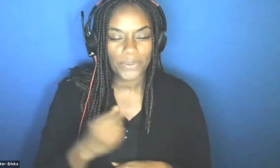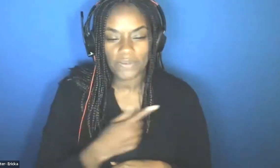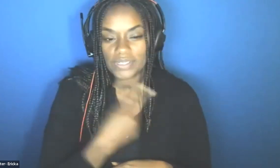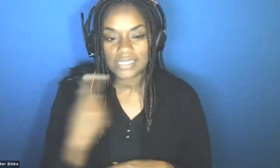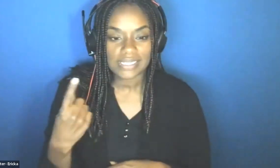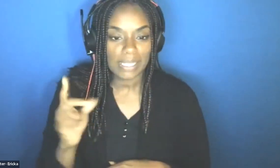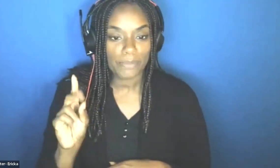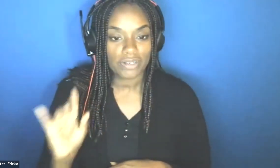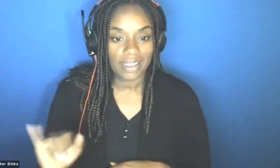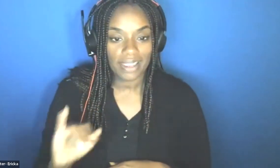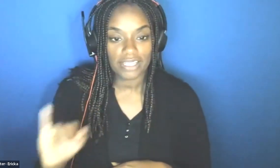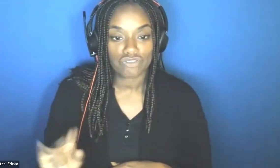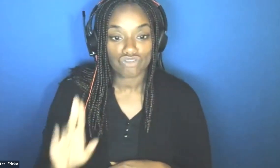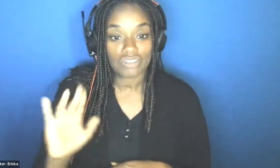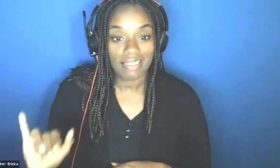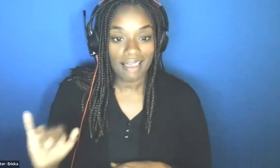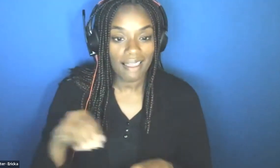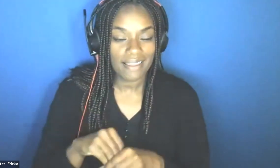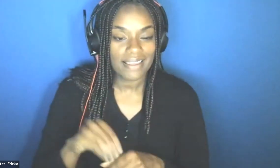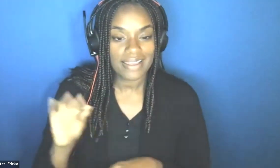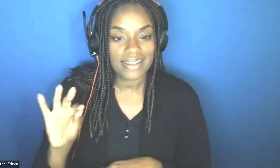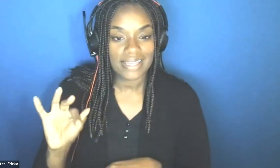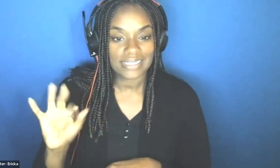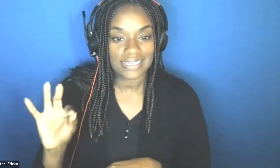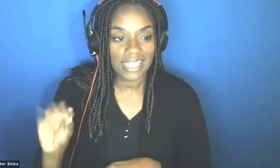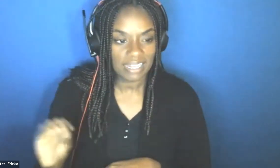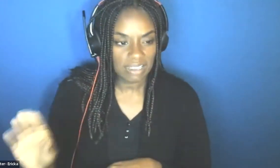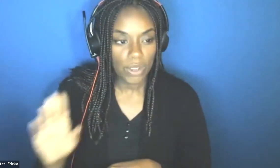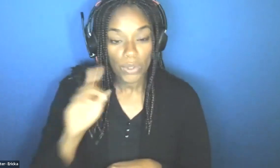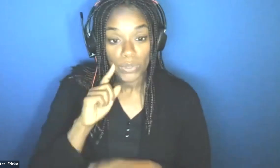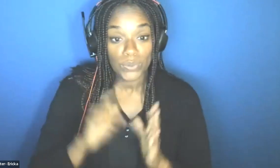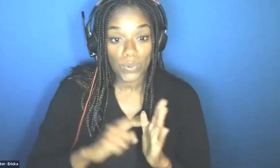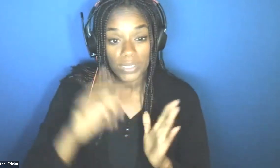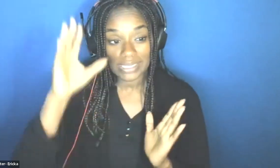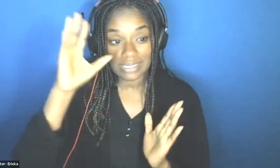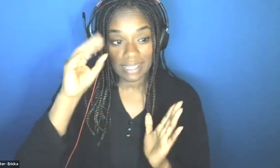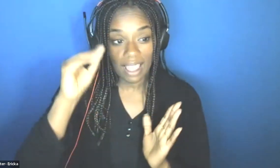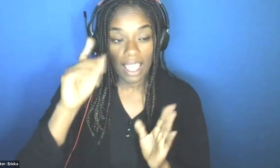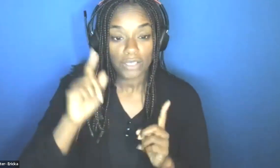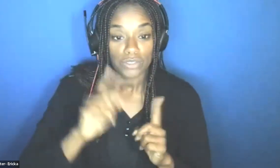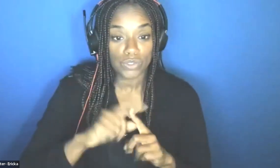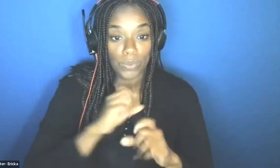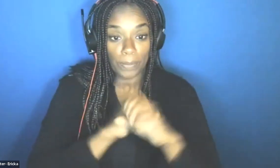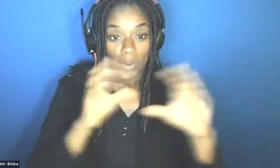So in this picture, here is a picture of the signing of the ADA.